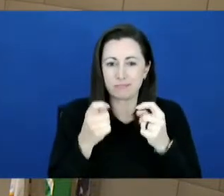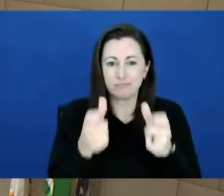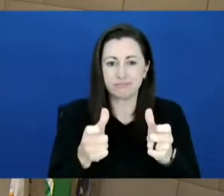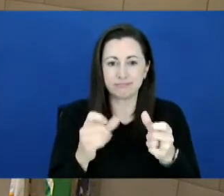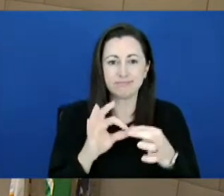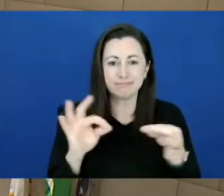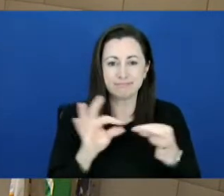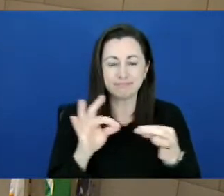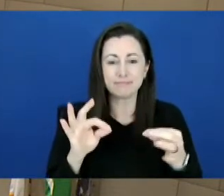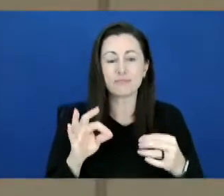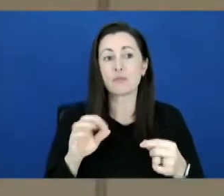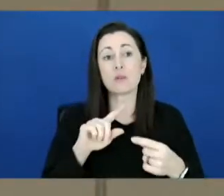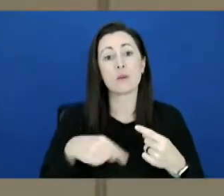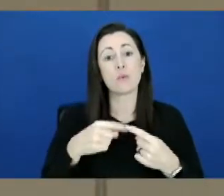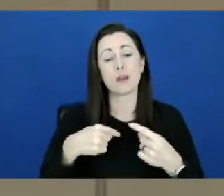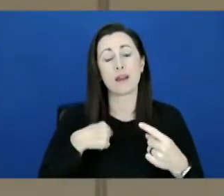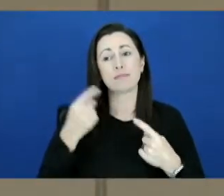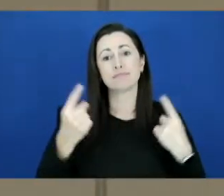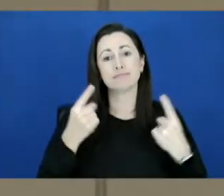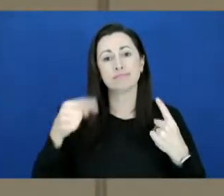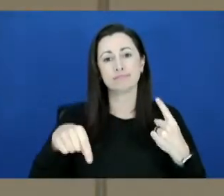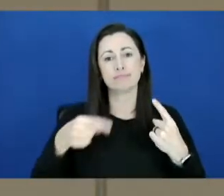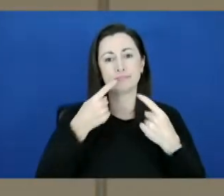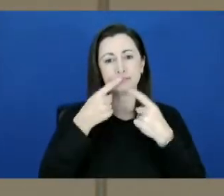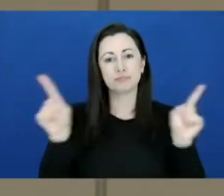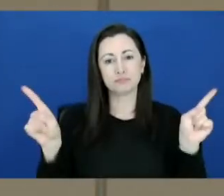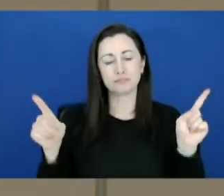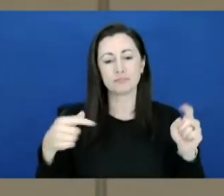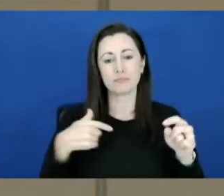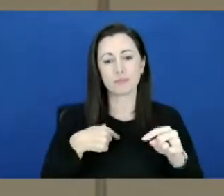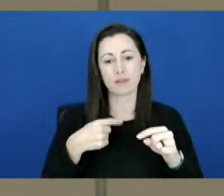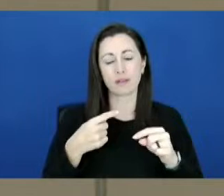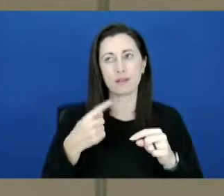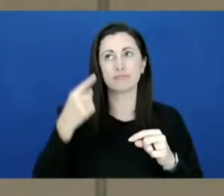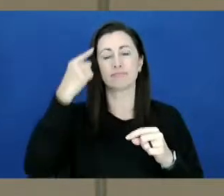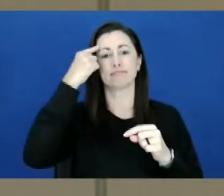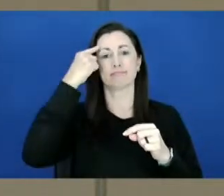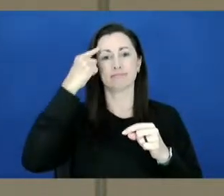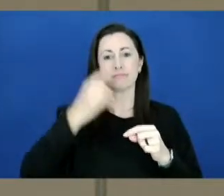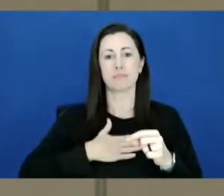PROCLAMATION, BUT I JUST VERY